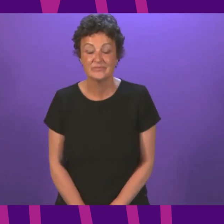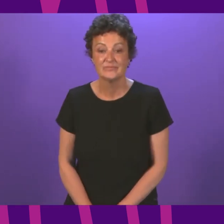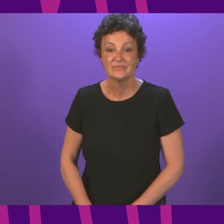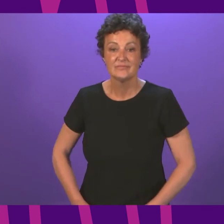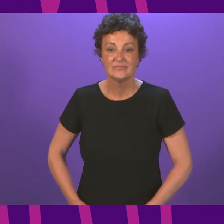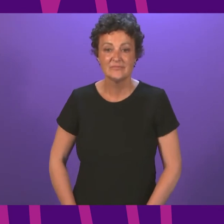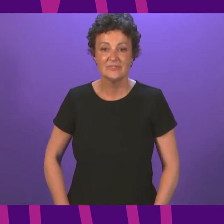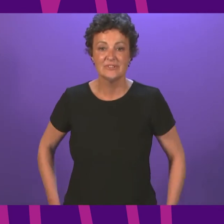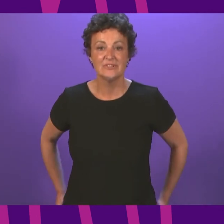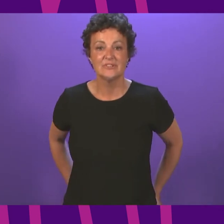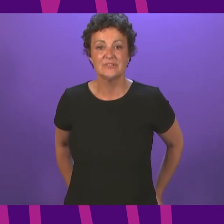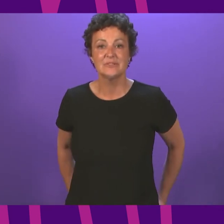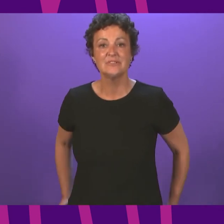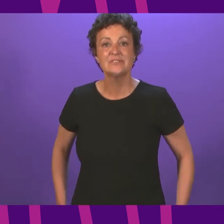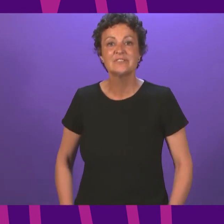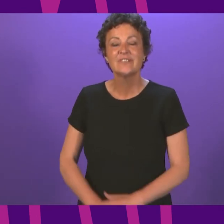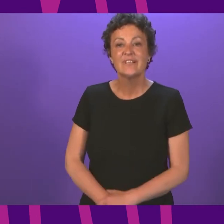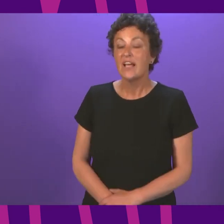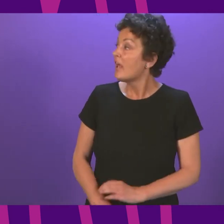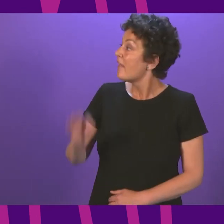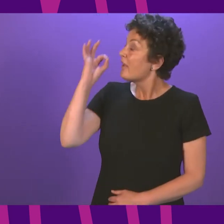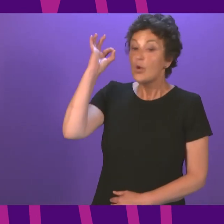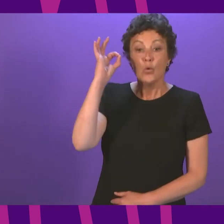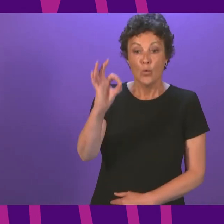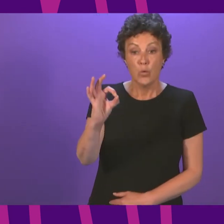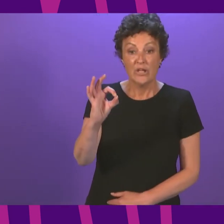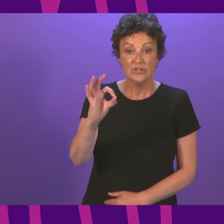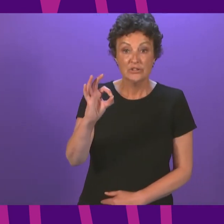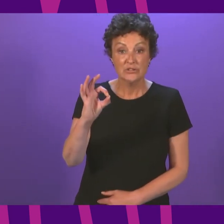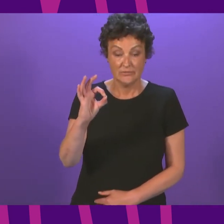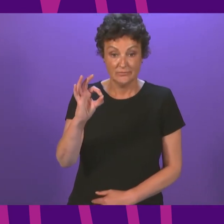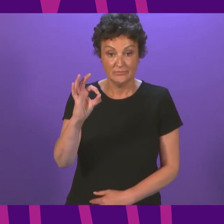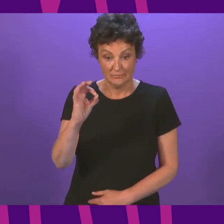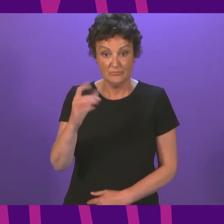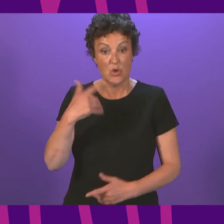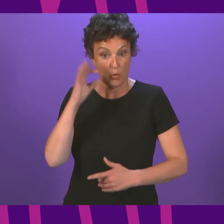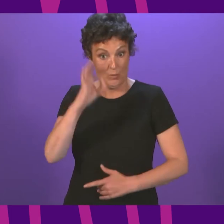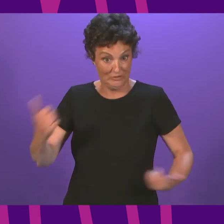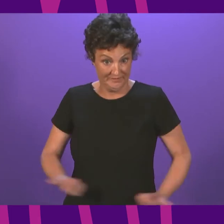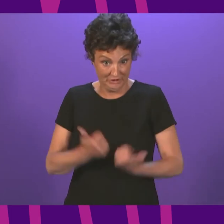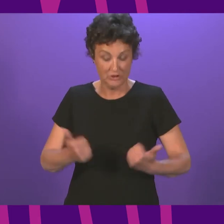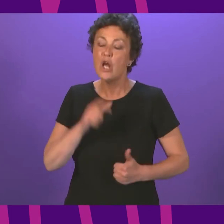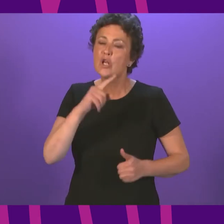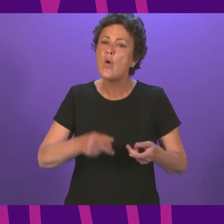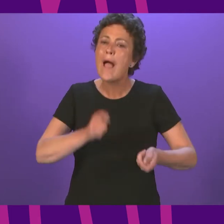Amendment 4 agreed to. We move on to group 4, which is on reporting to Parliament. Amendment 5, in the name of